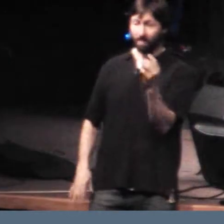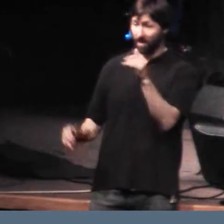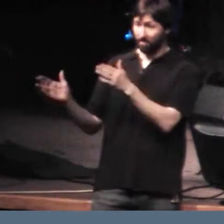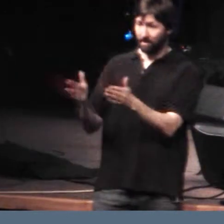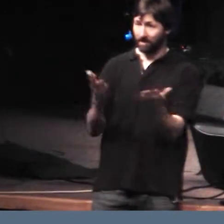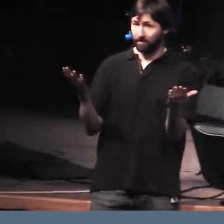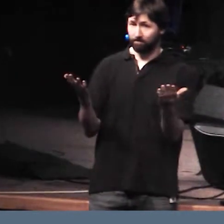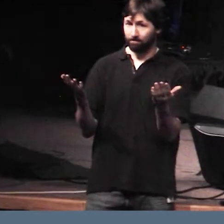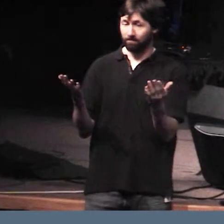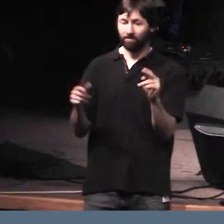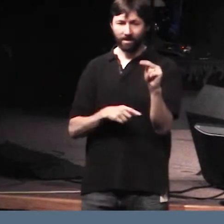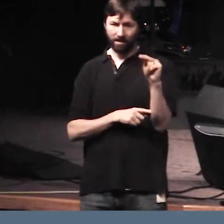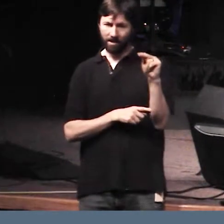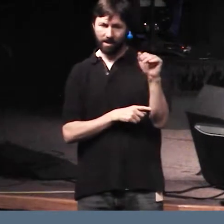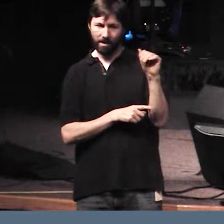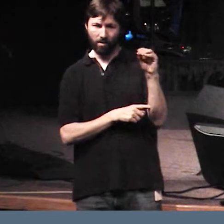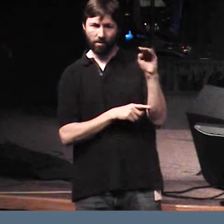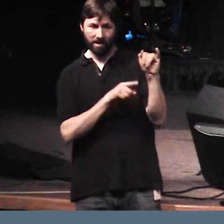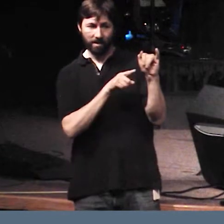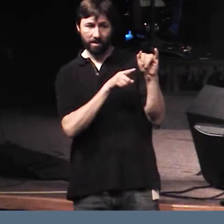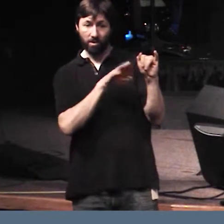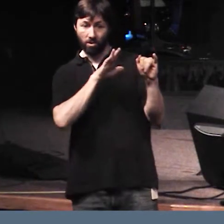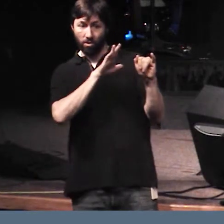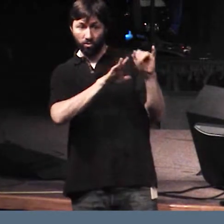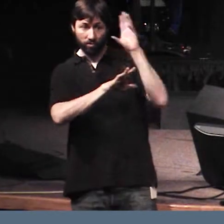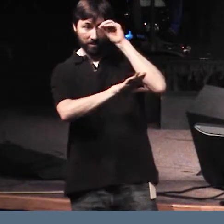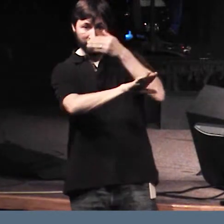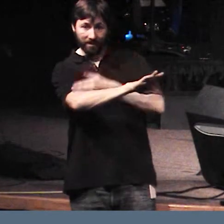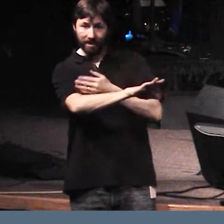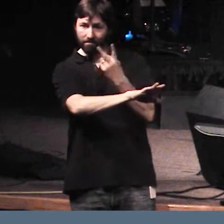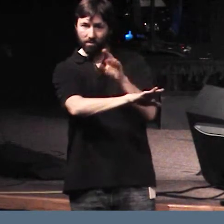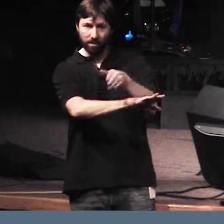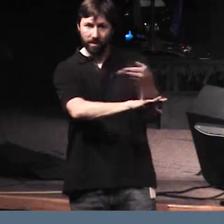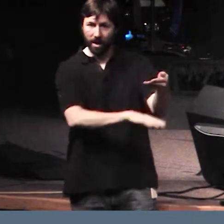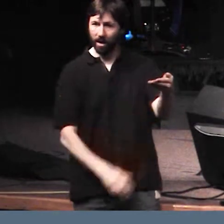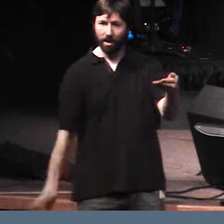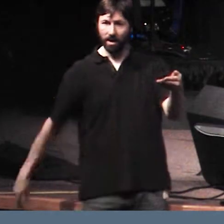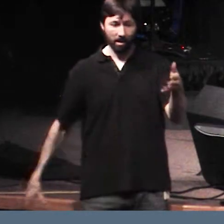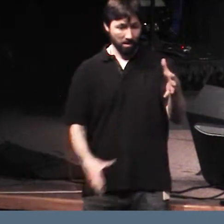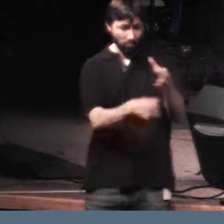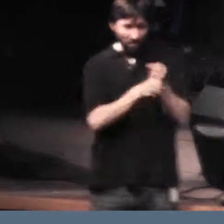we understand that Naomi her sons they're dead and so she can't receive the inheritance